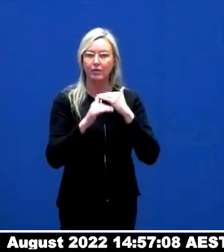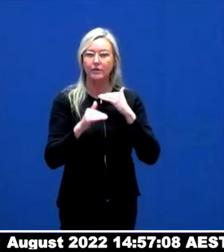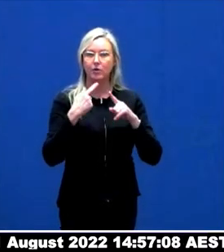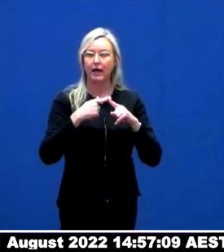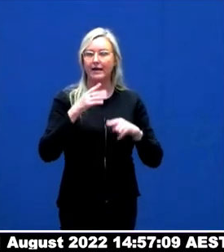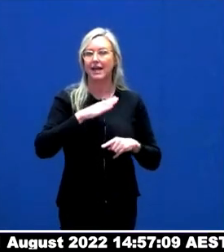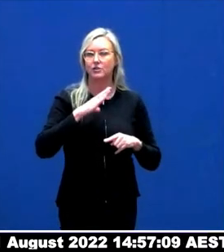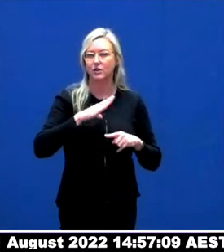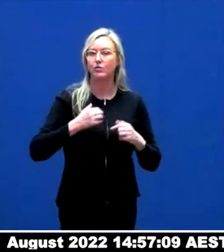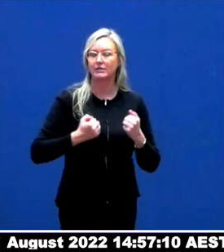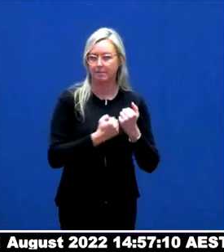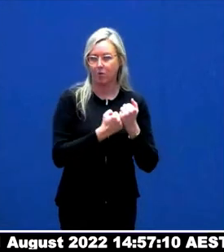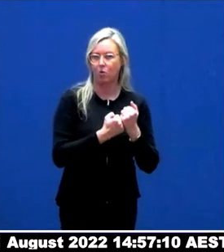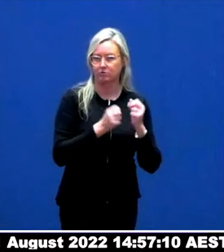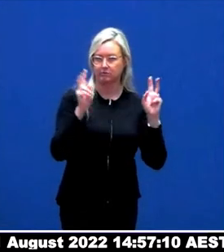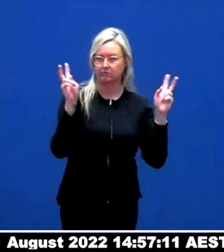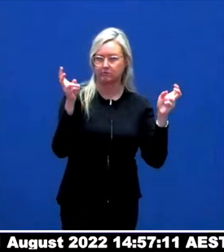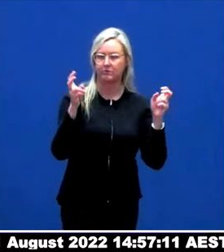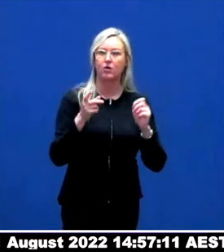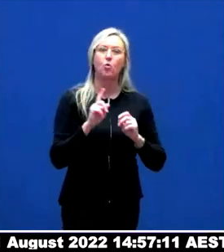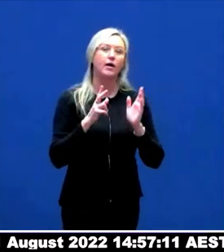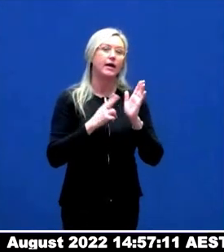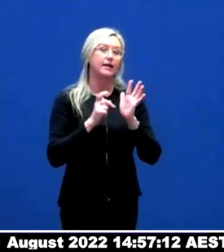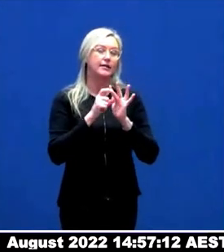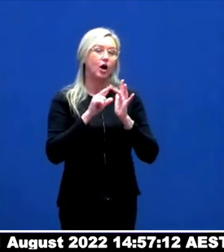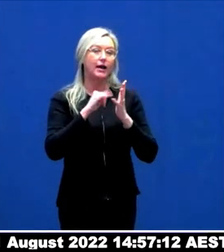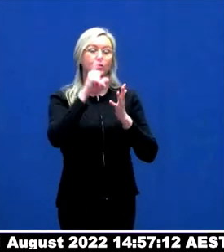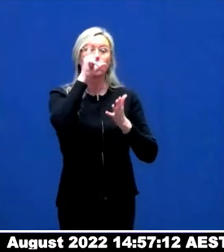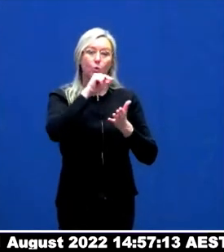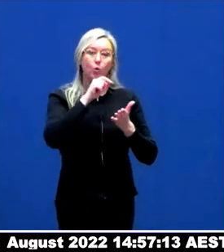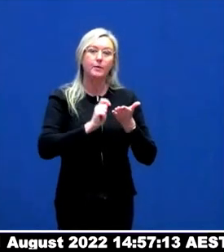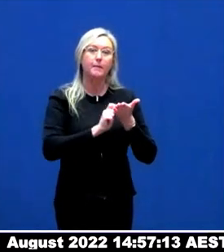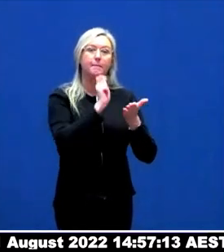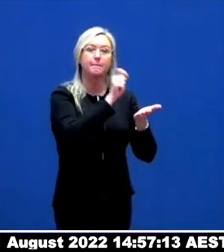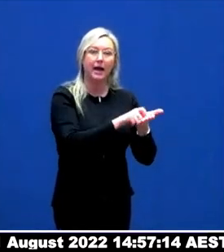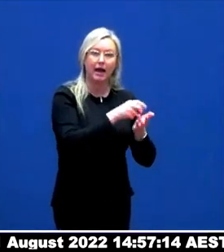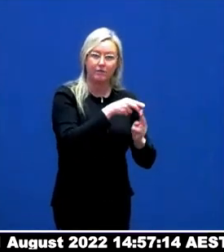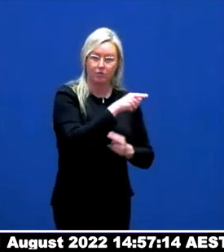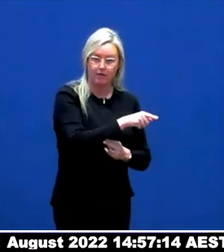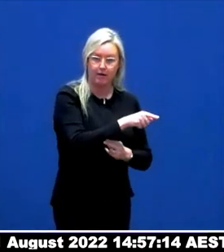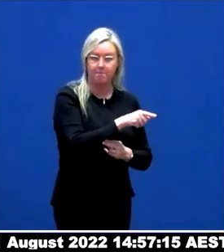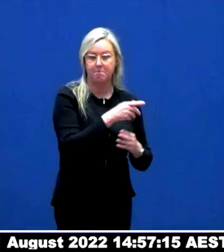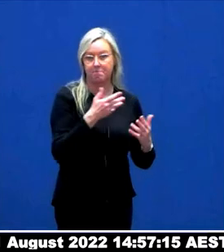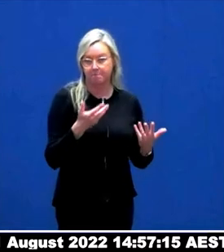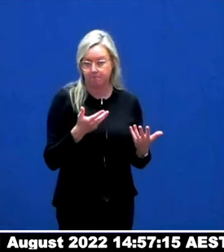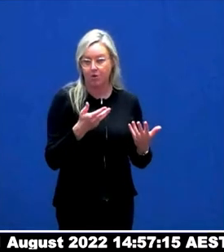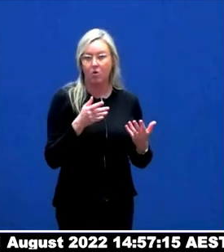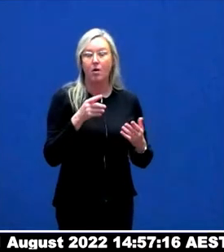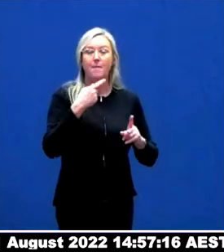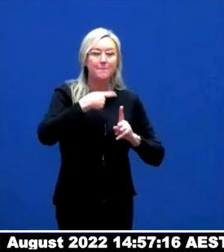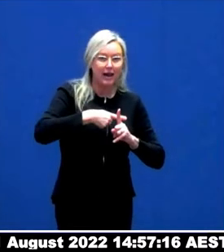Things that the NDIS might fund for a person that might also be provided by the SRS.